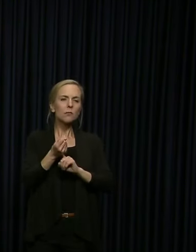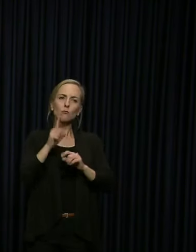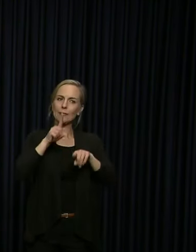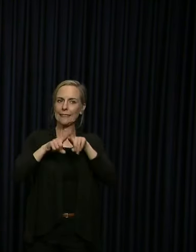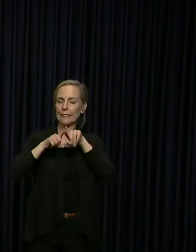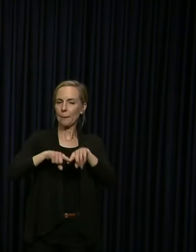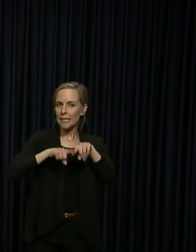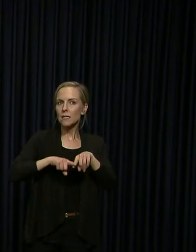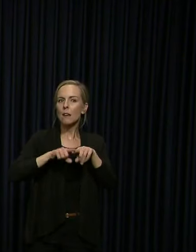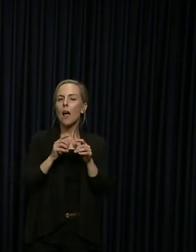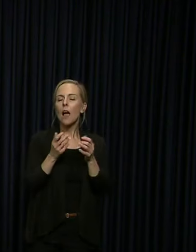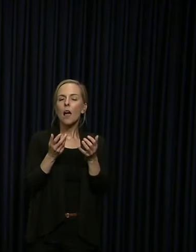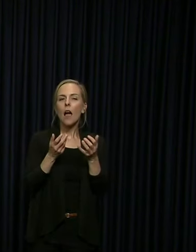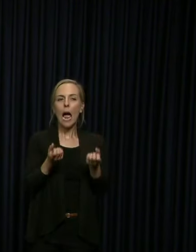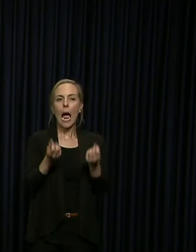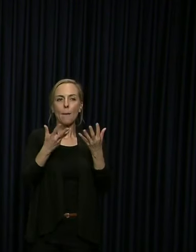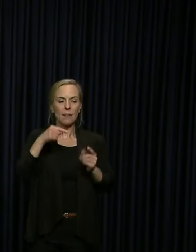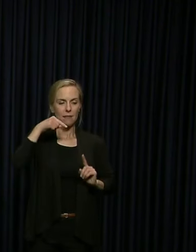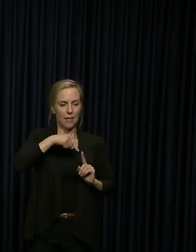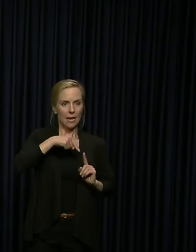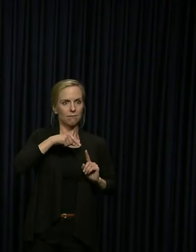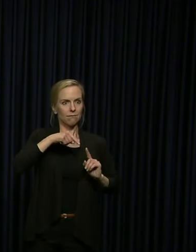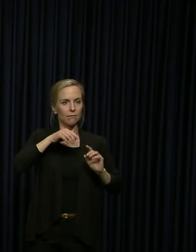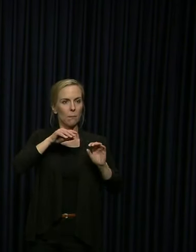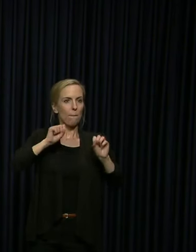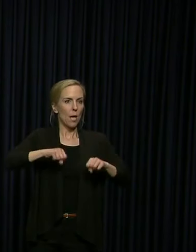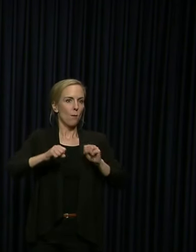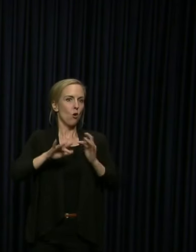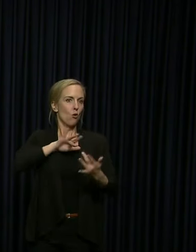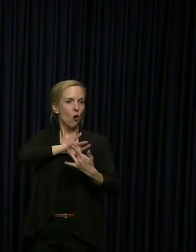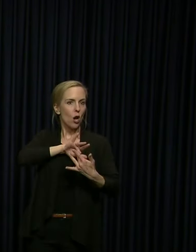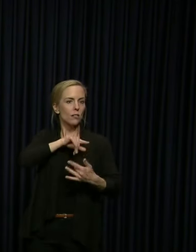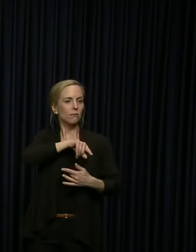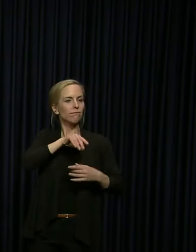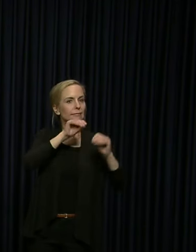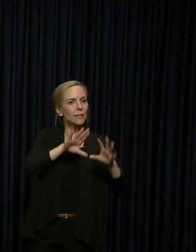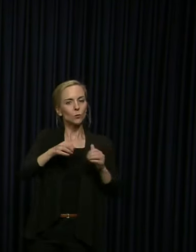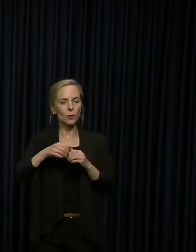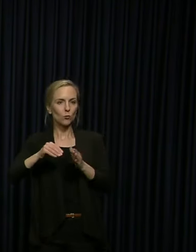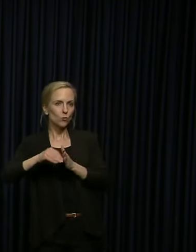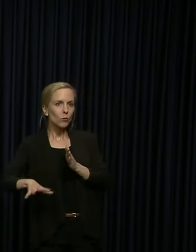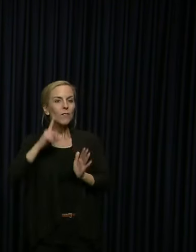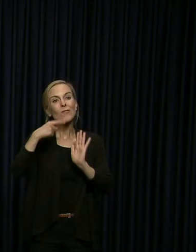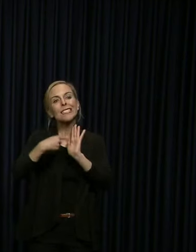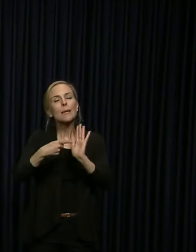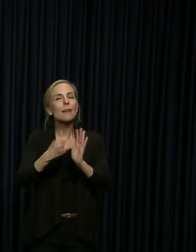THAT DOESN'T WORK. AND THAT'S FOR EVERYBODY OUT THERE. SO JUST MAKE SURE, EVEN WHEN